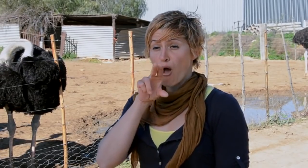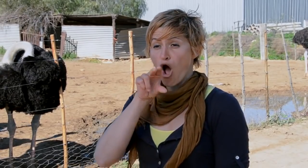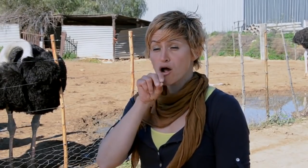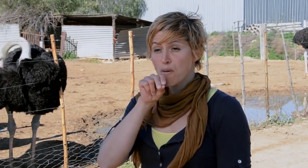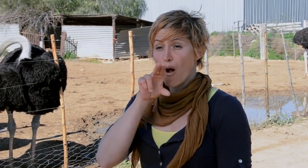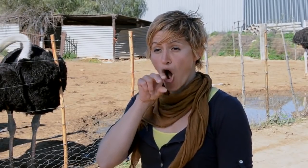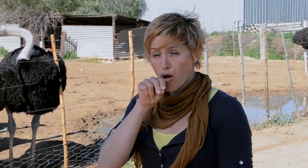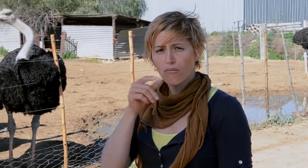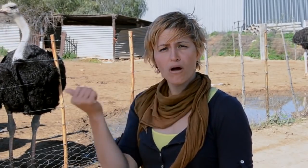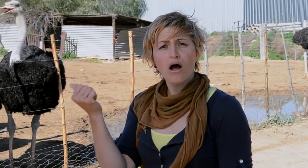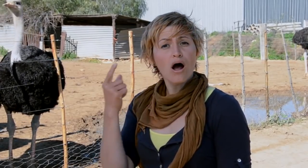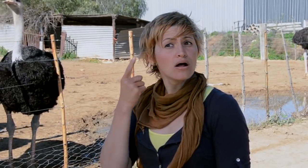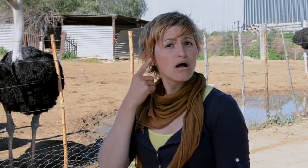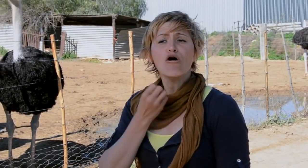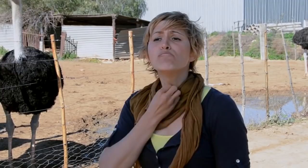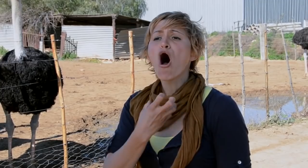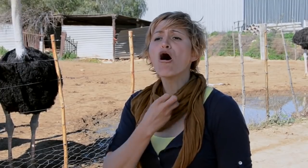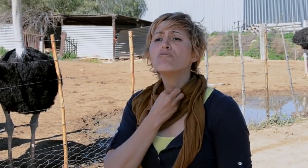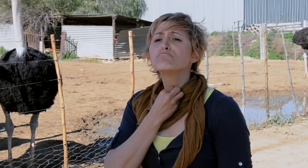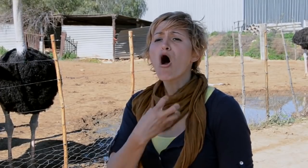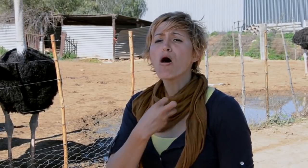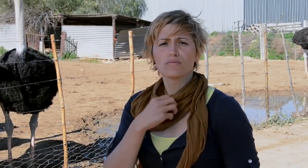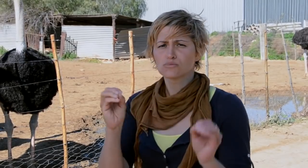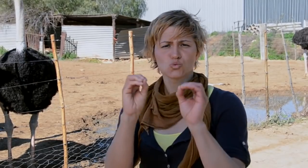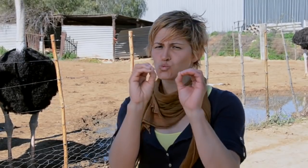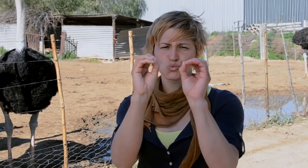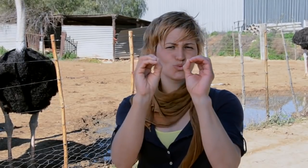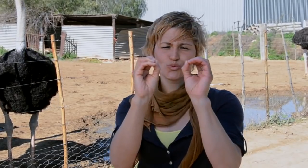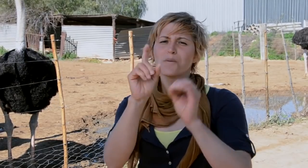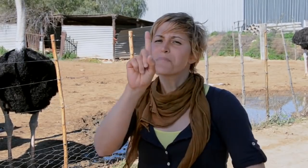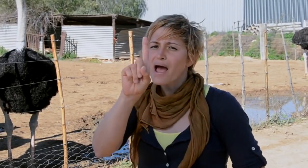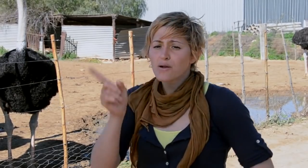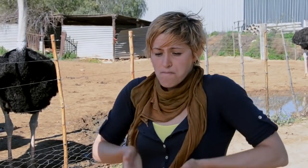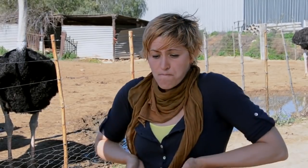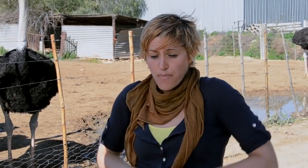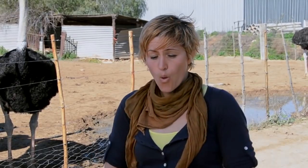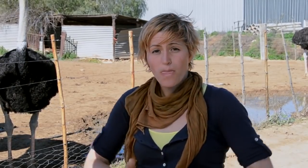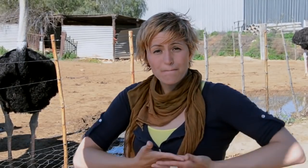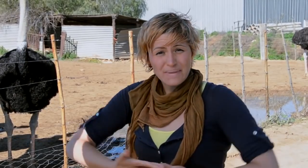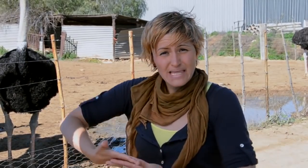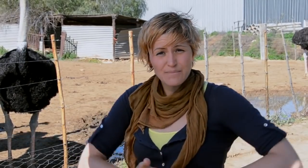See their beaks moving? They don’t make any sound.